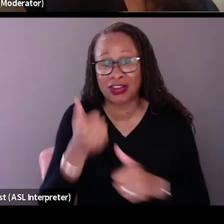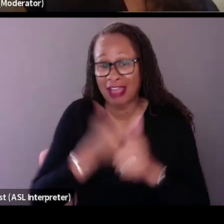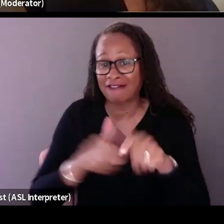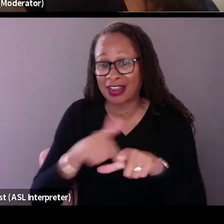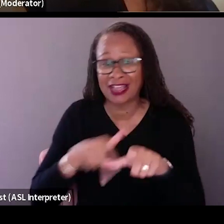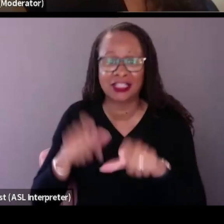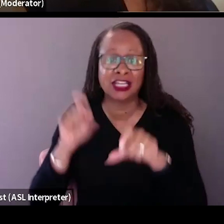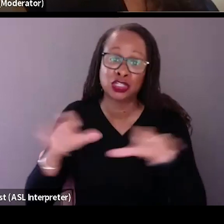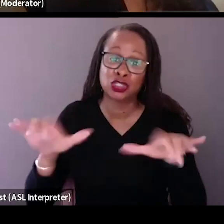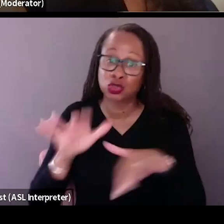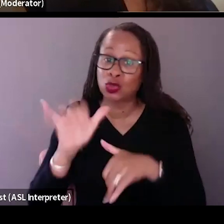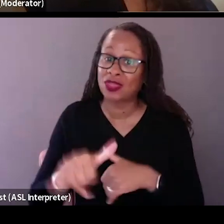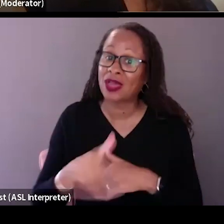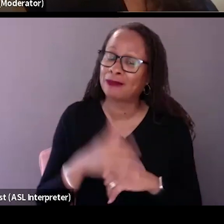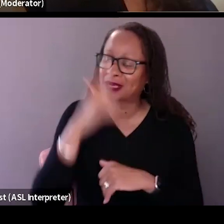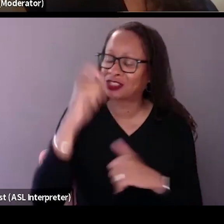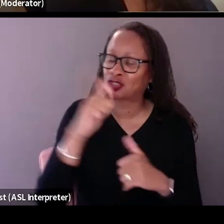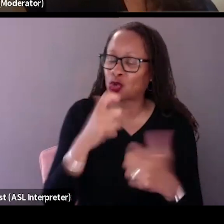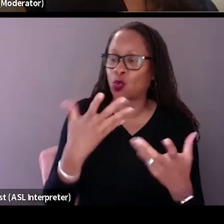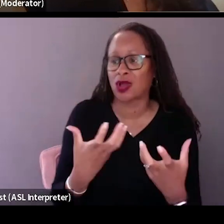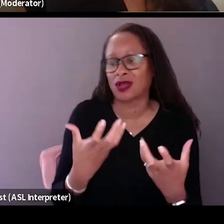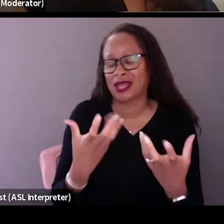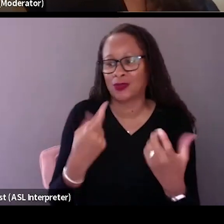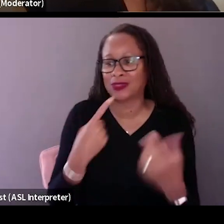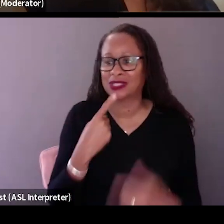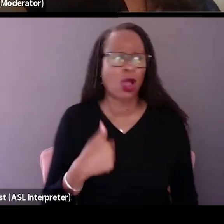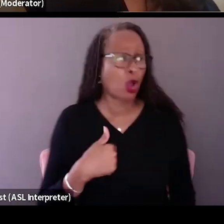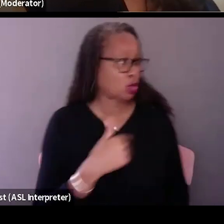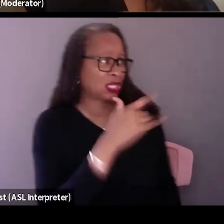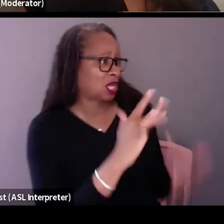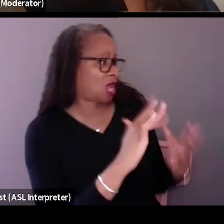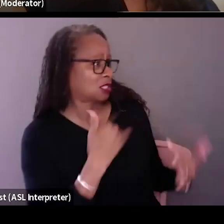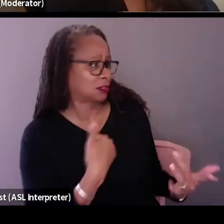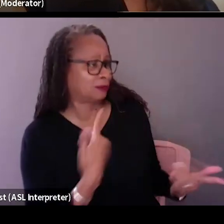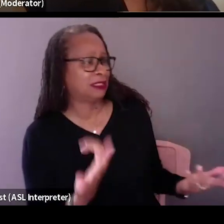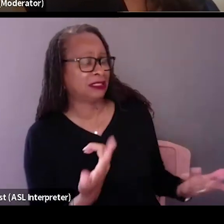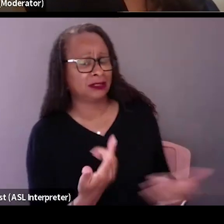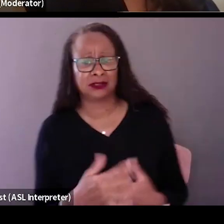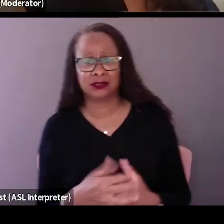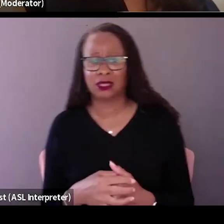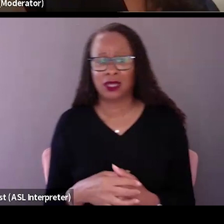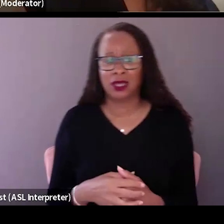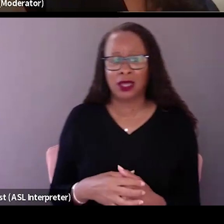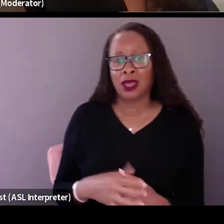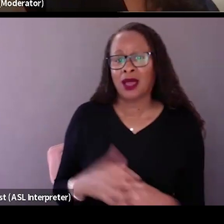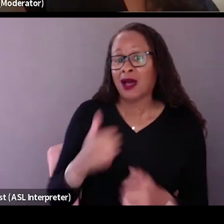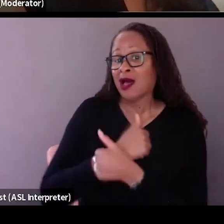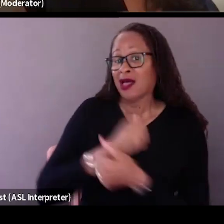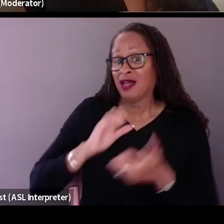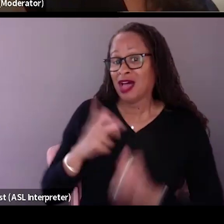because you don't want anybody saying they never reached out to us. I love how the docuseries ends with that phone call